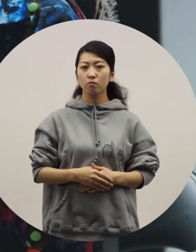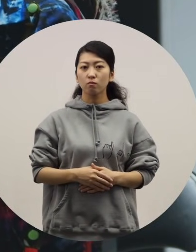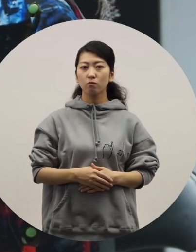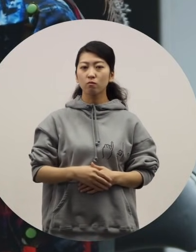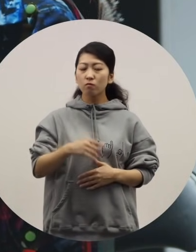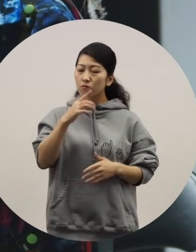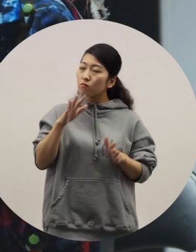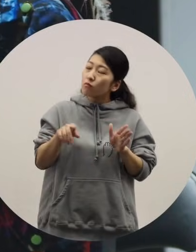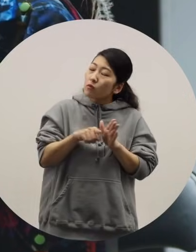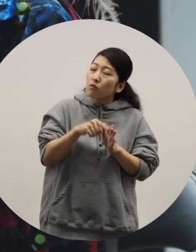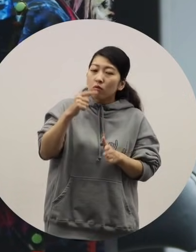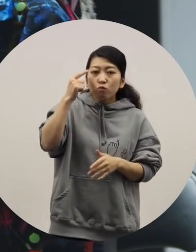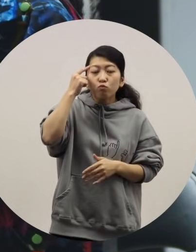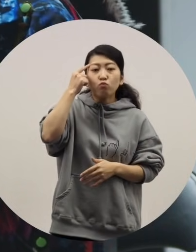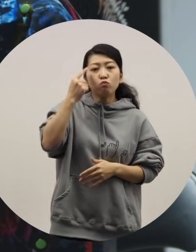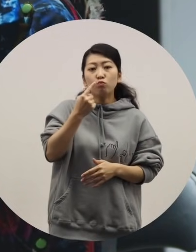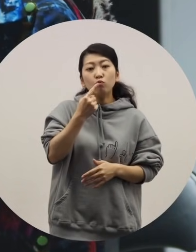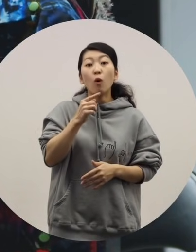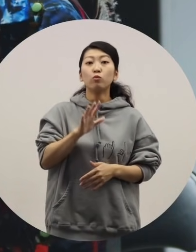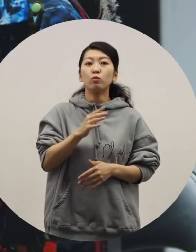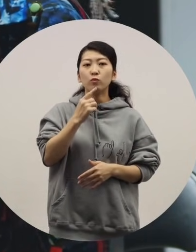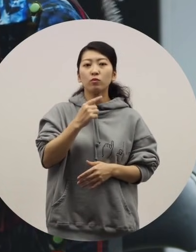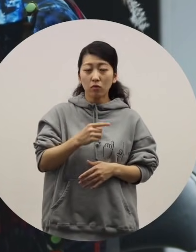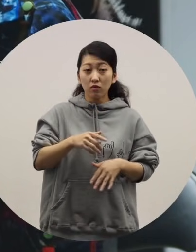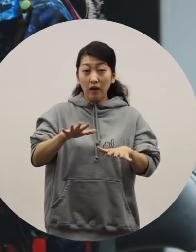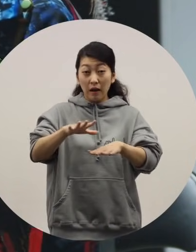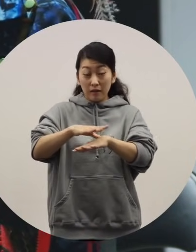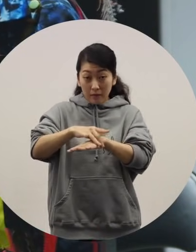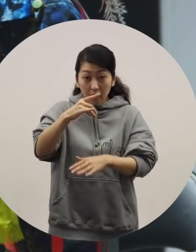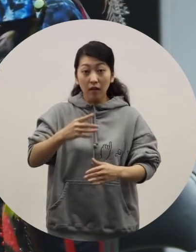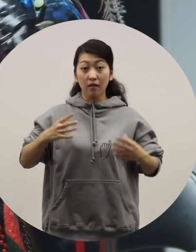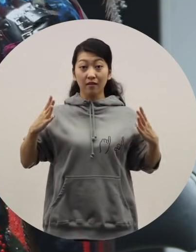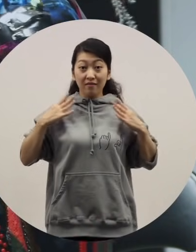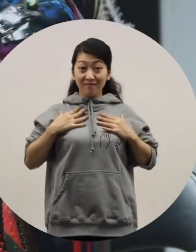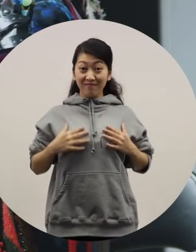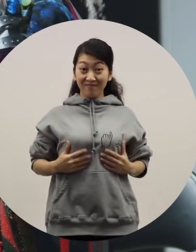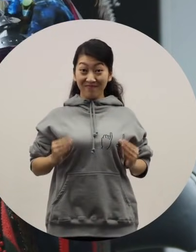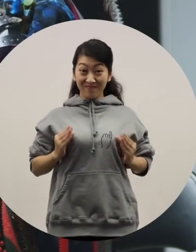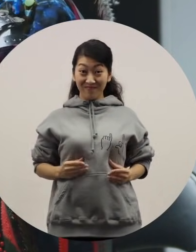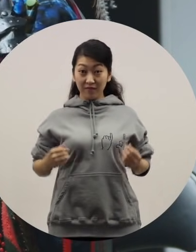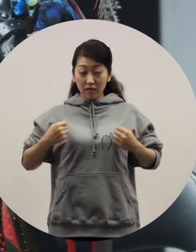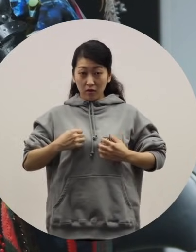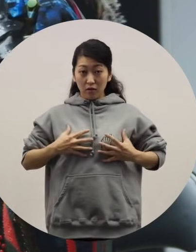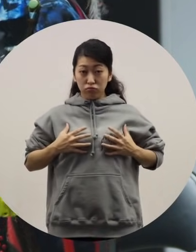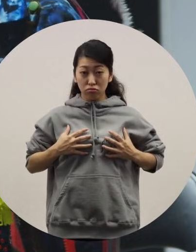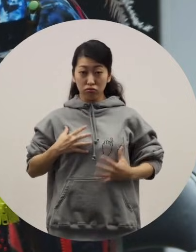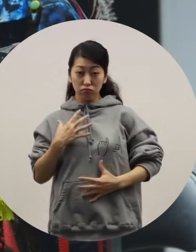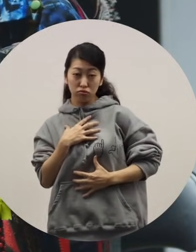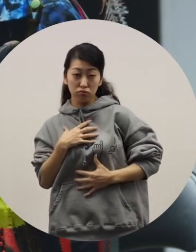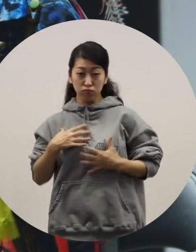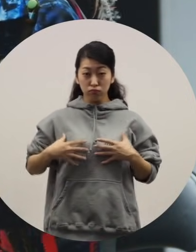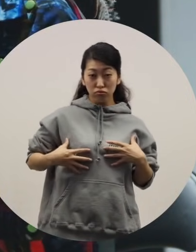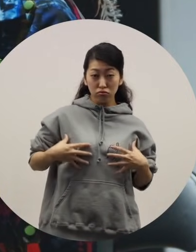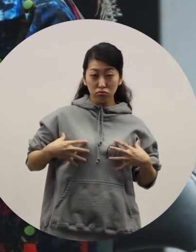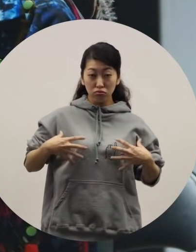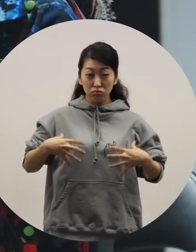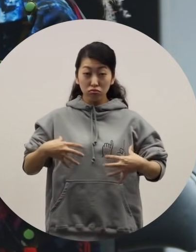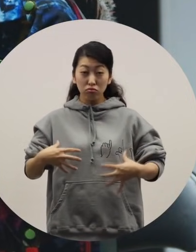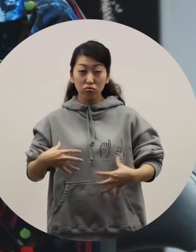I have understood that for a long time. This is the first time I've danced by feeling the vibration of the music